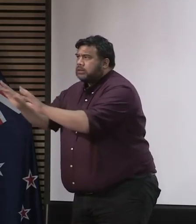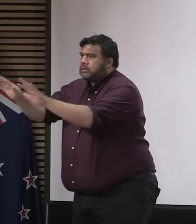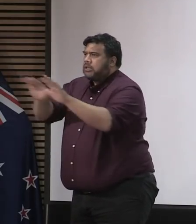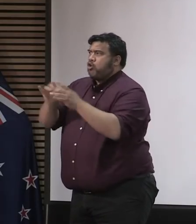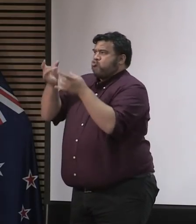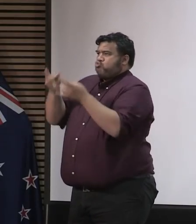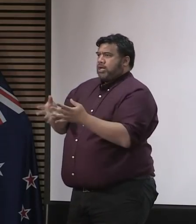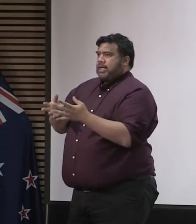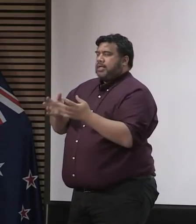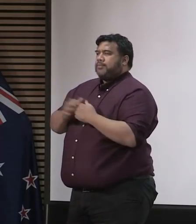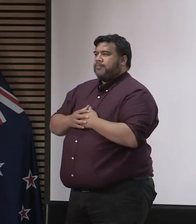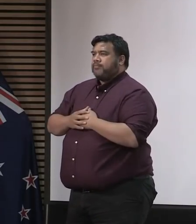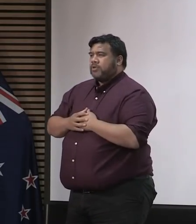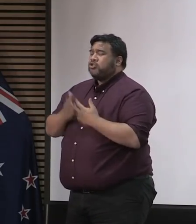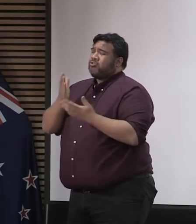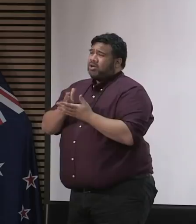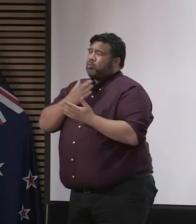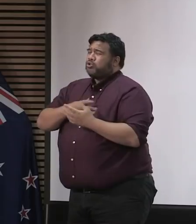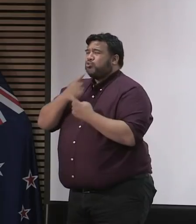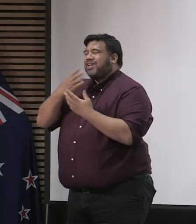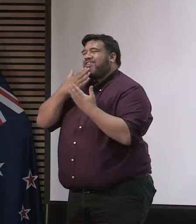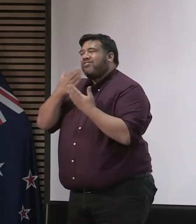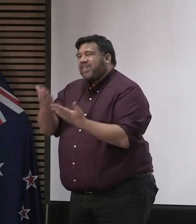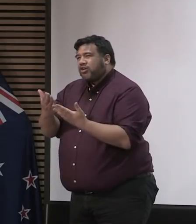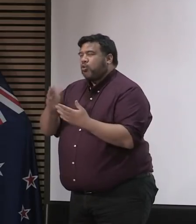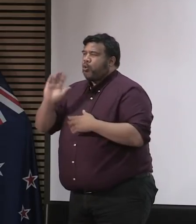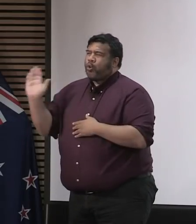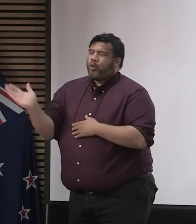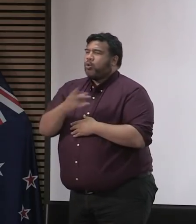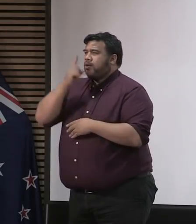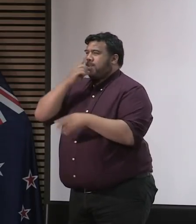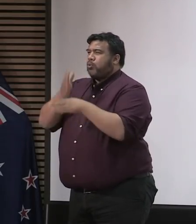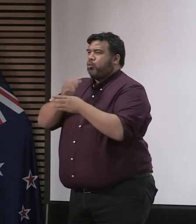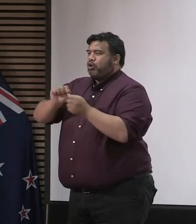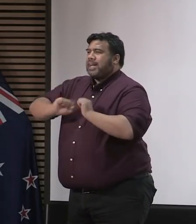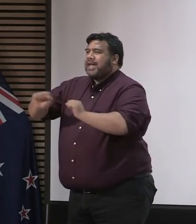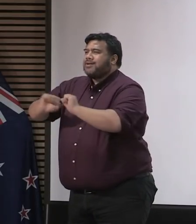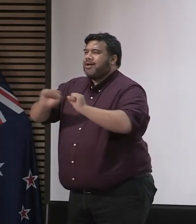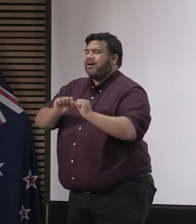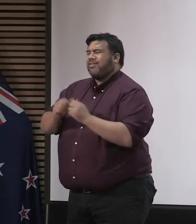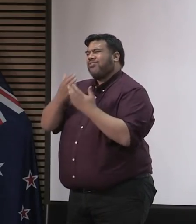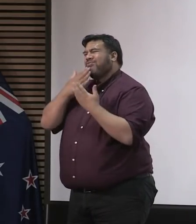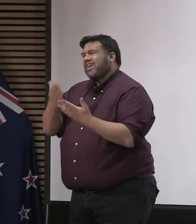So today my thanks and appreciation goes to our cleaners. And not before time.